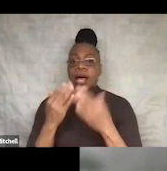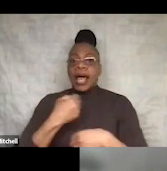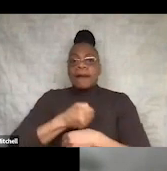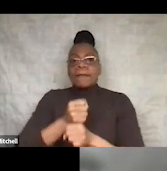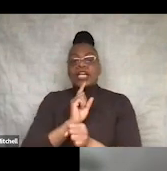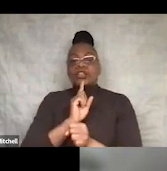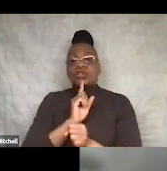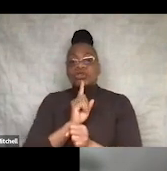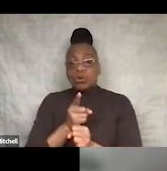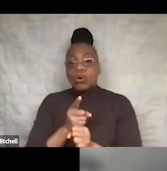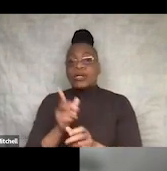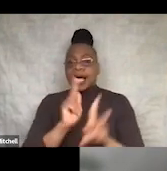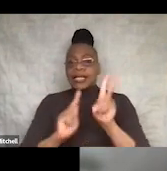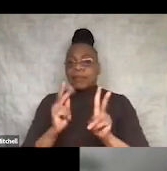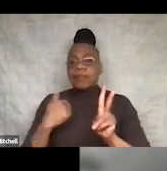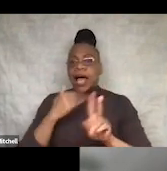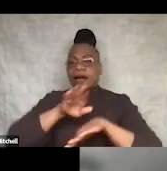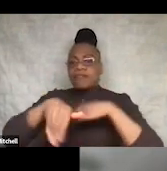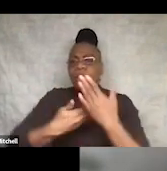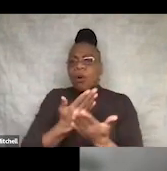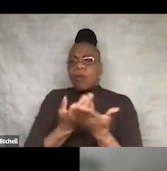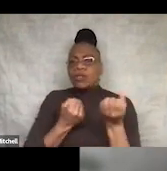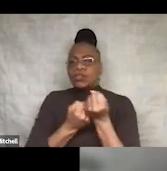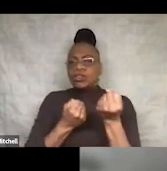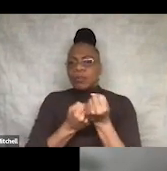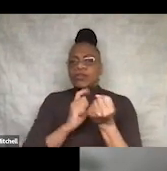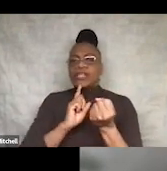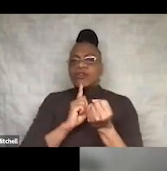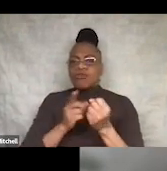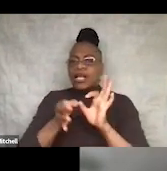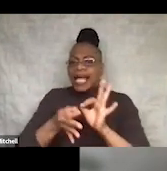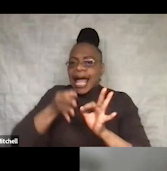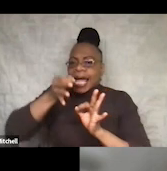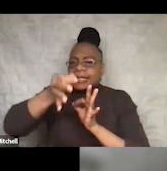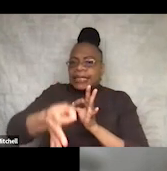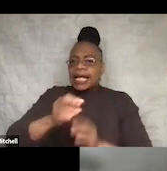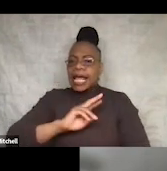all of these supports that kind of extent, right, in very, very personalized ways.